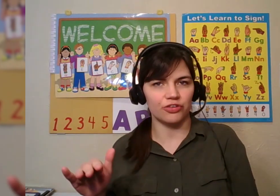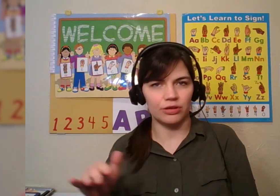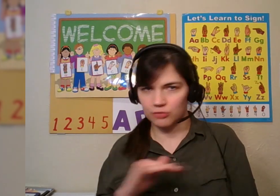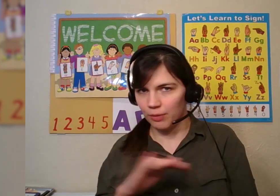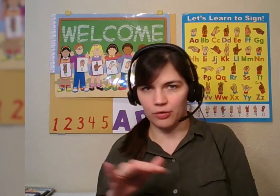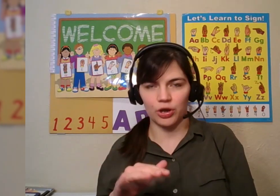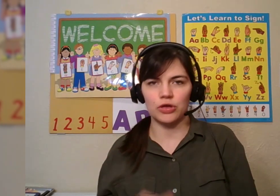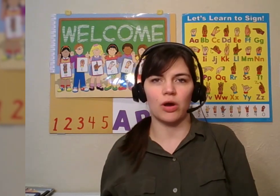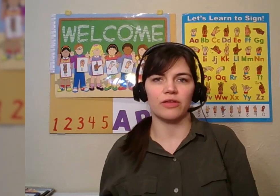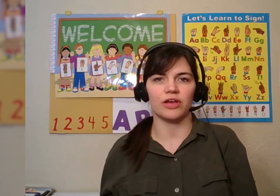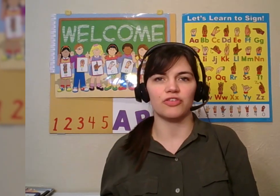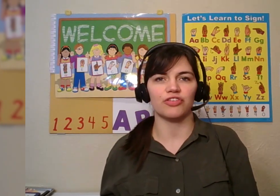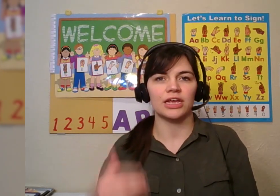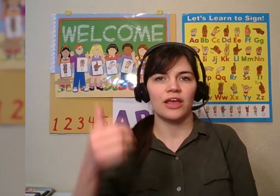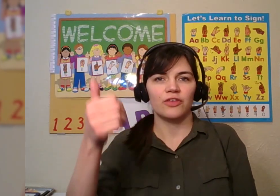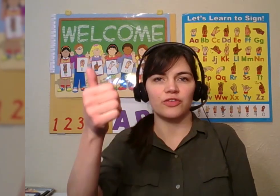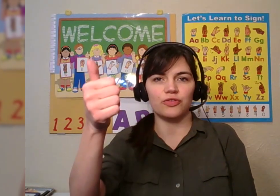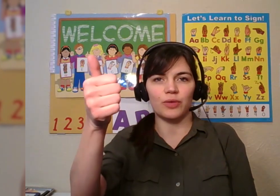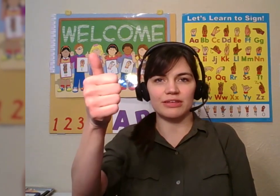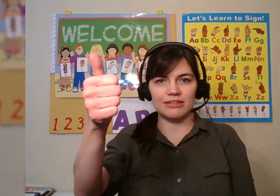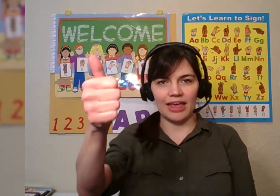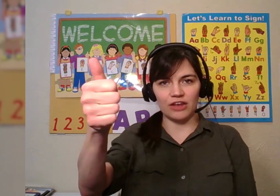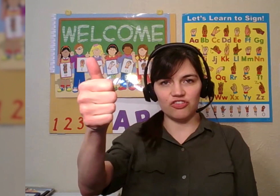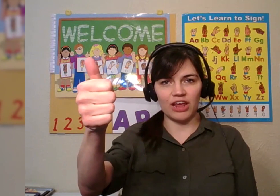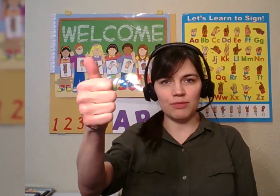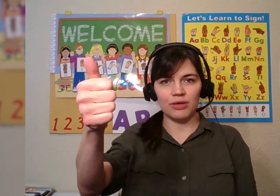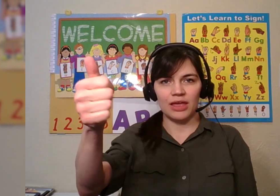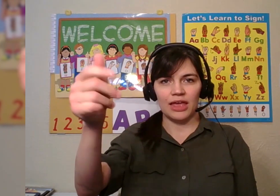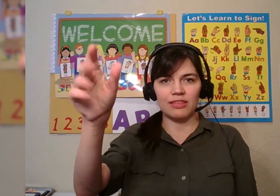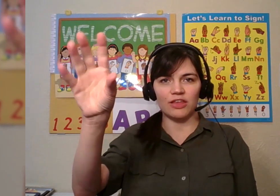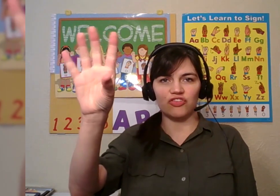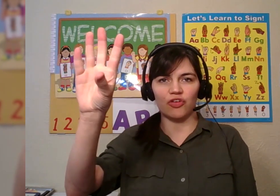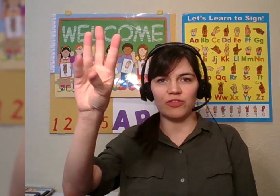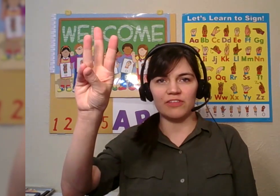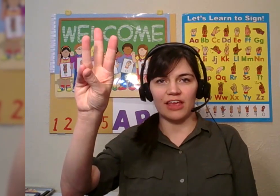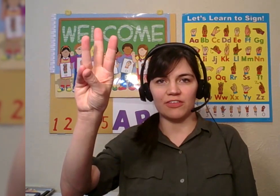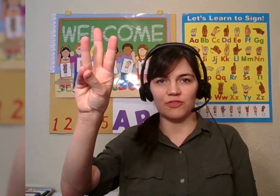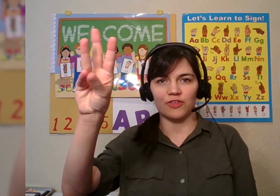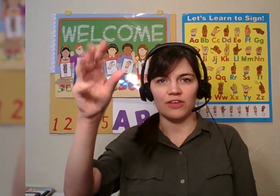no matter where you are in the country. So do a 10 shape and then show 6 for 16,